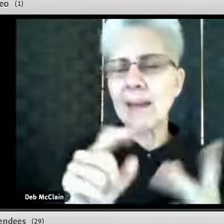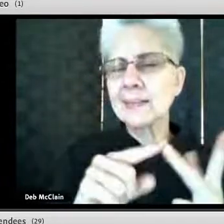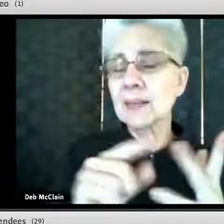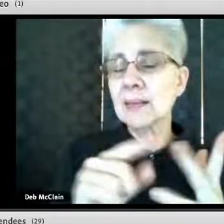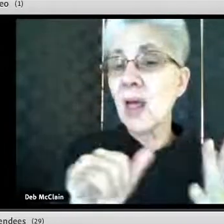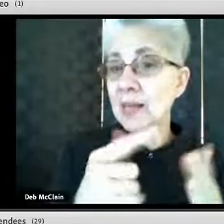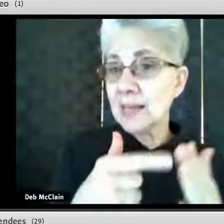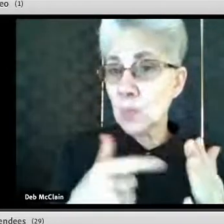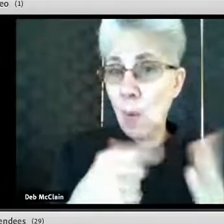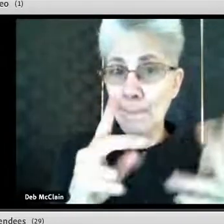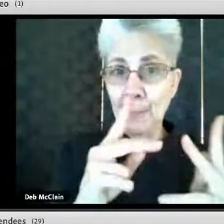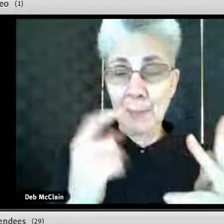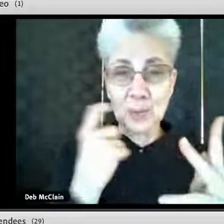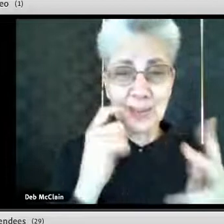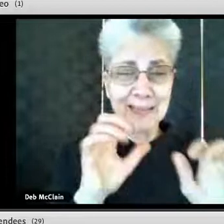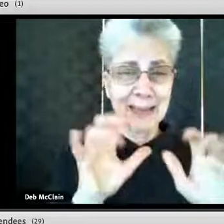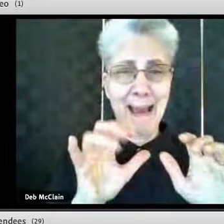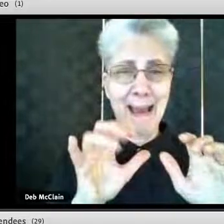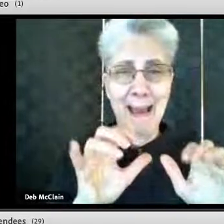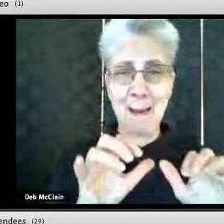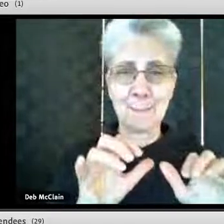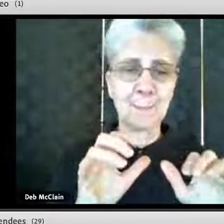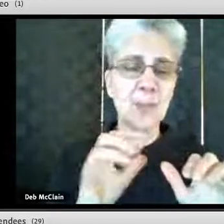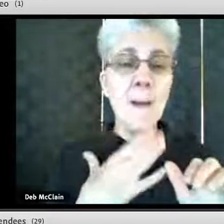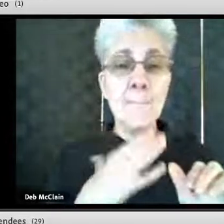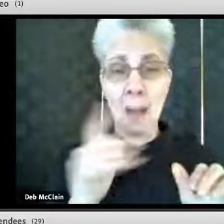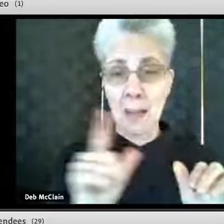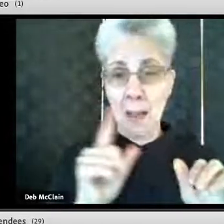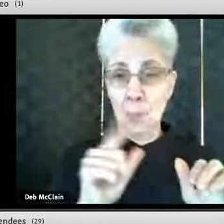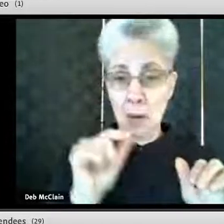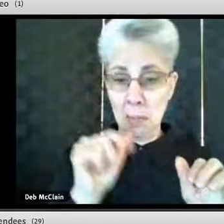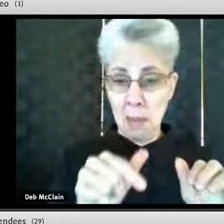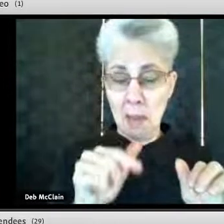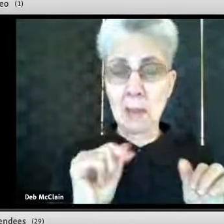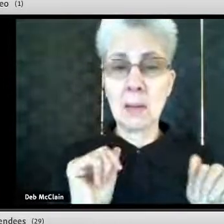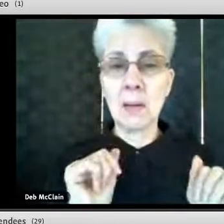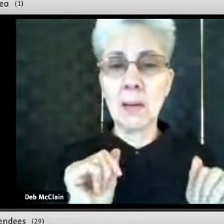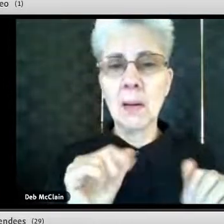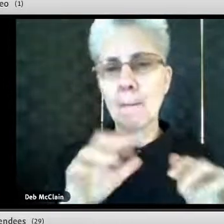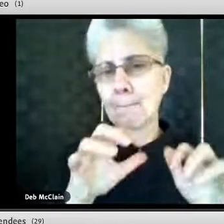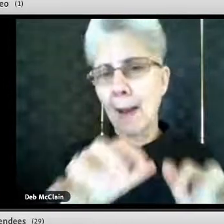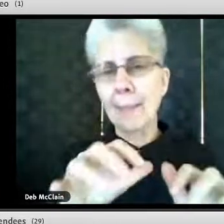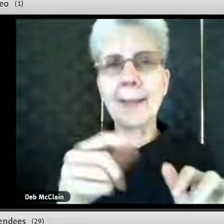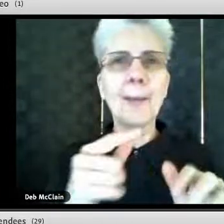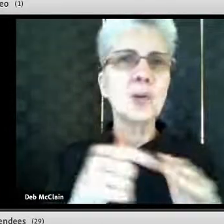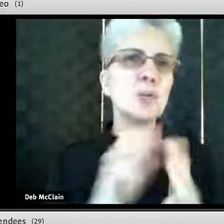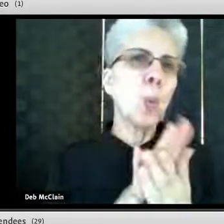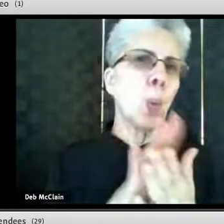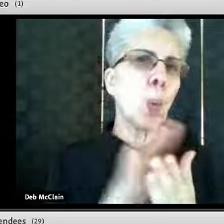and this is when people just type in my library, public library or school library,